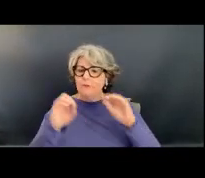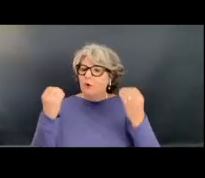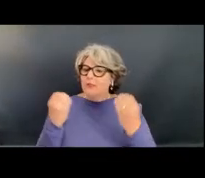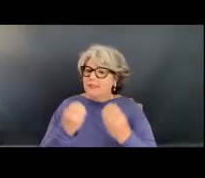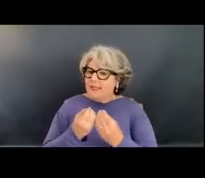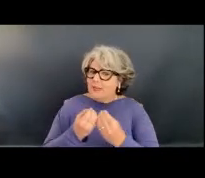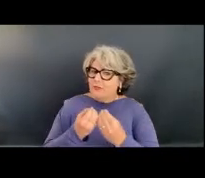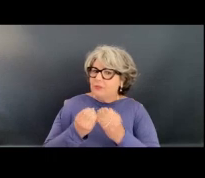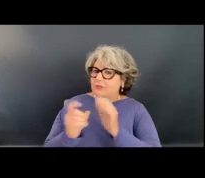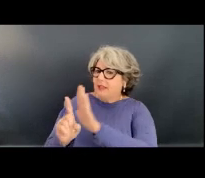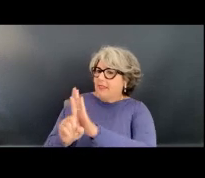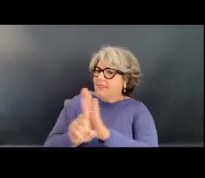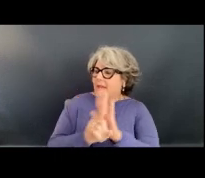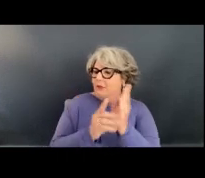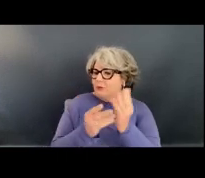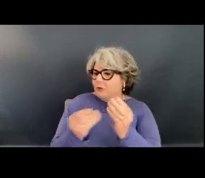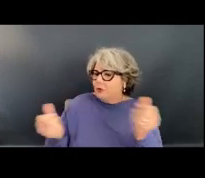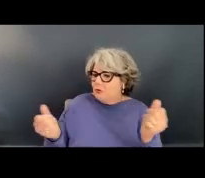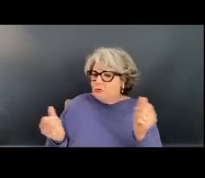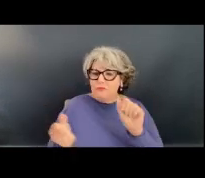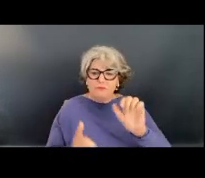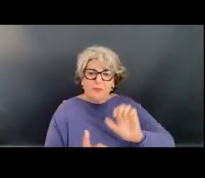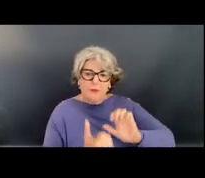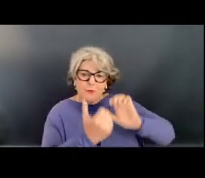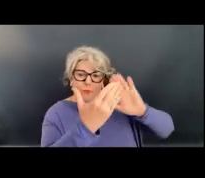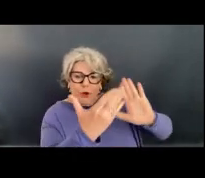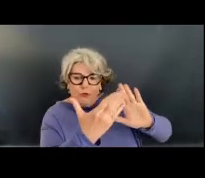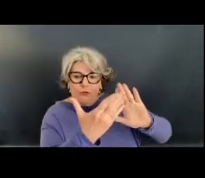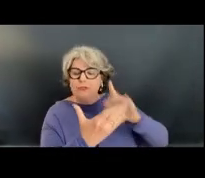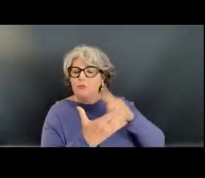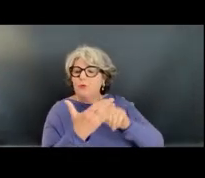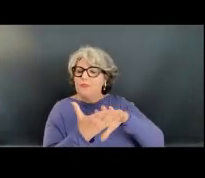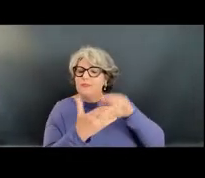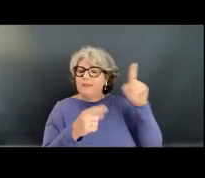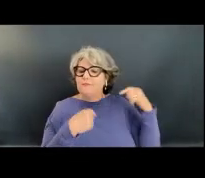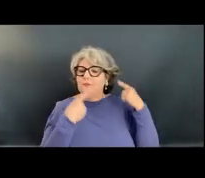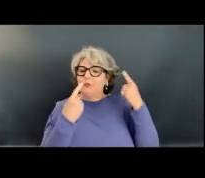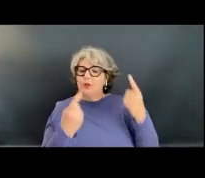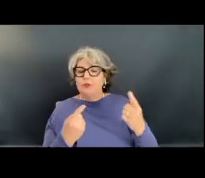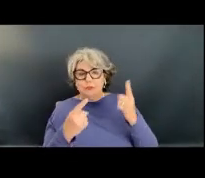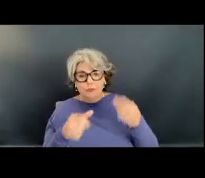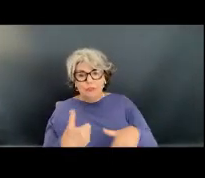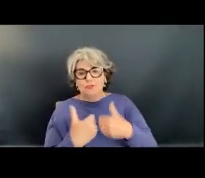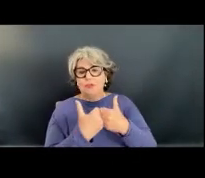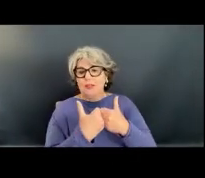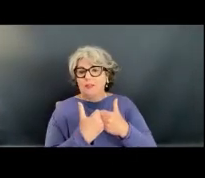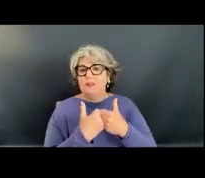to present their solutions, their approaches, and their lessons learned in response to the challenges to ensuring all